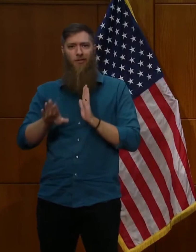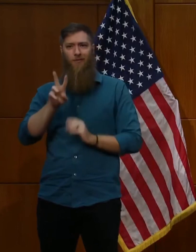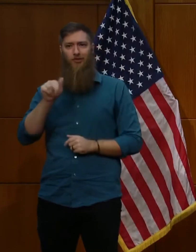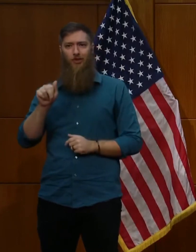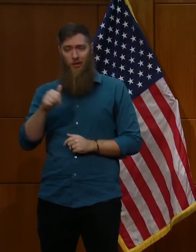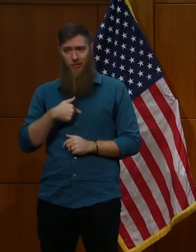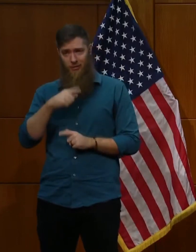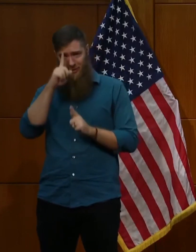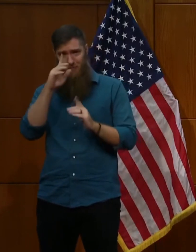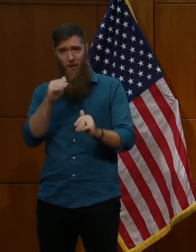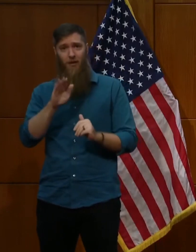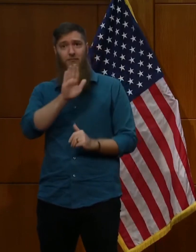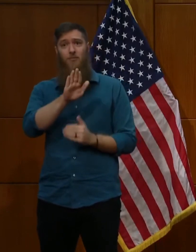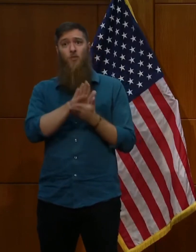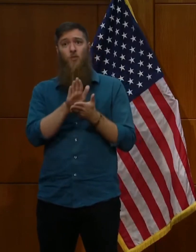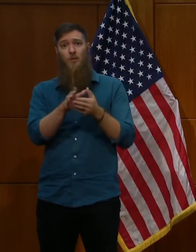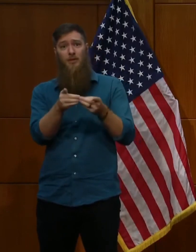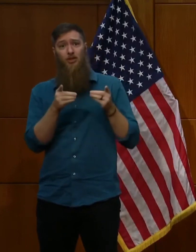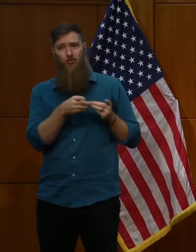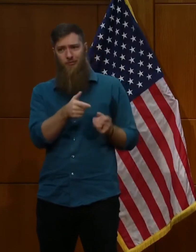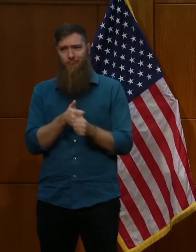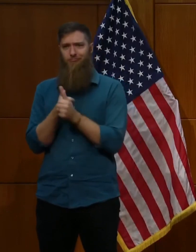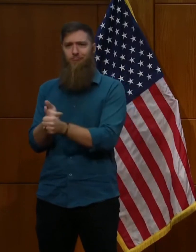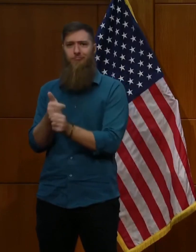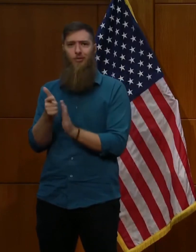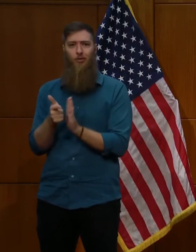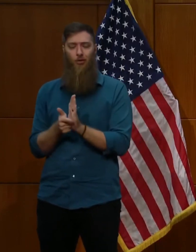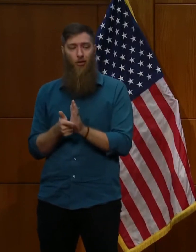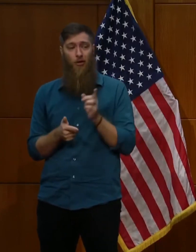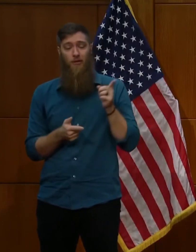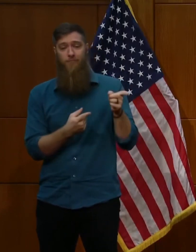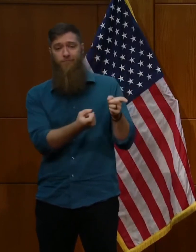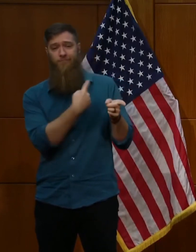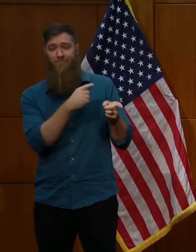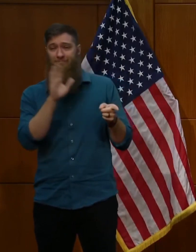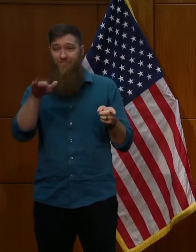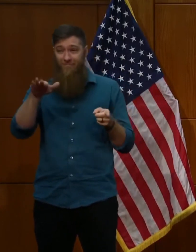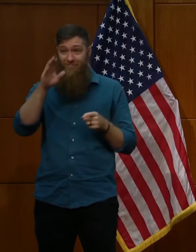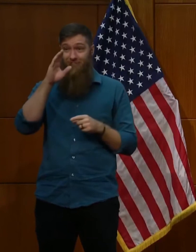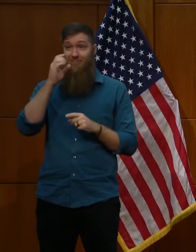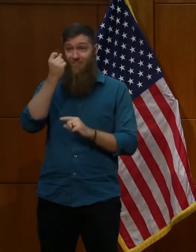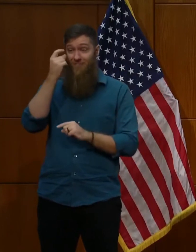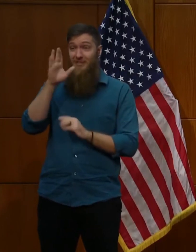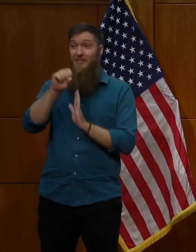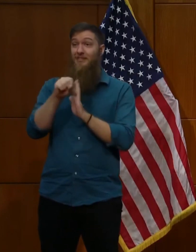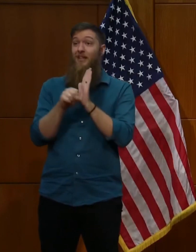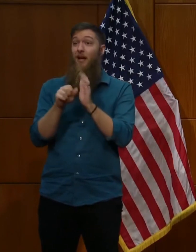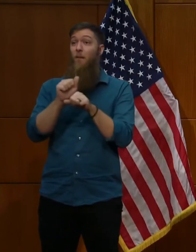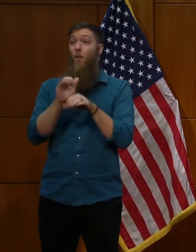districts to follow the law. The state employee mandate for those who refuse to get the vaccine,